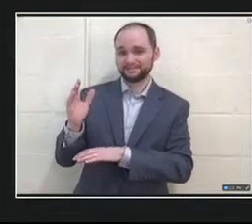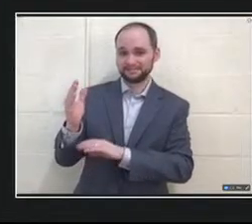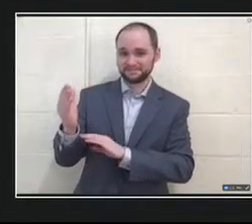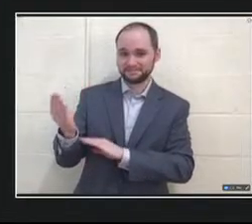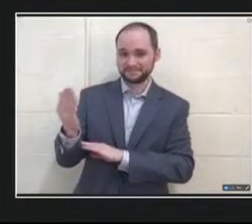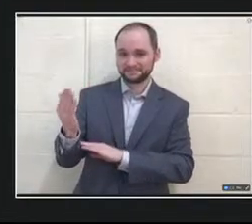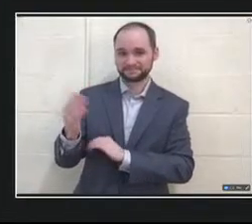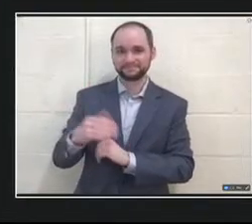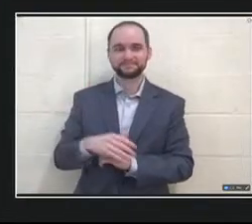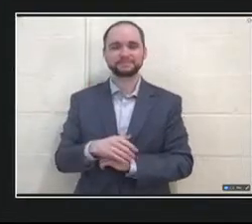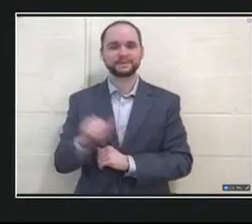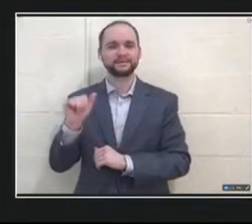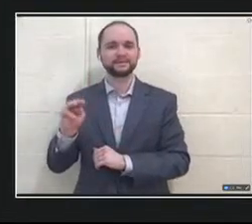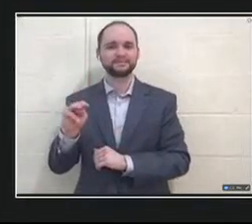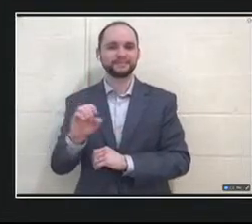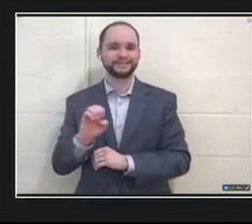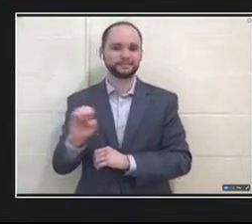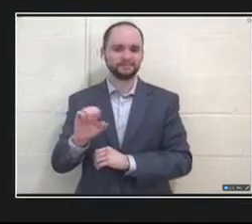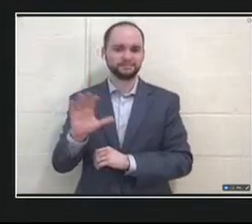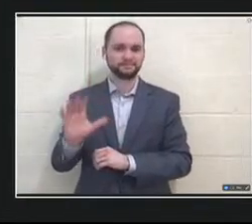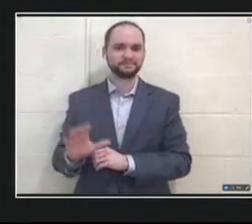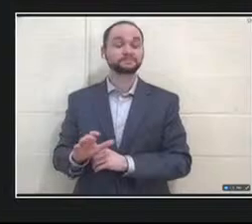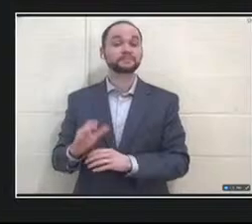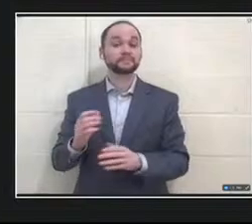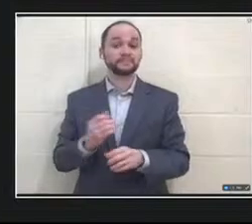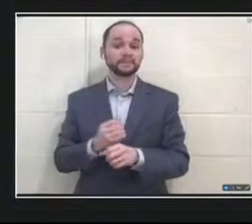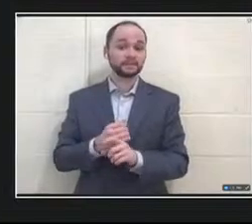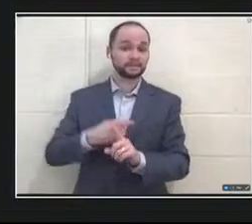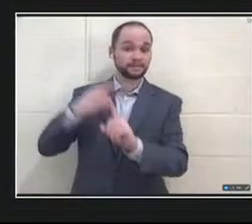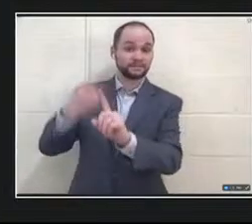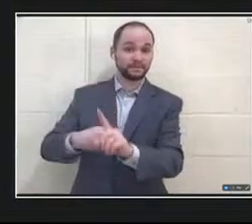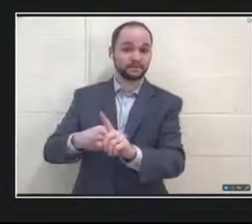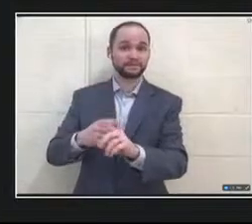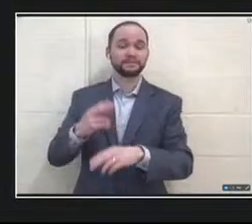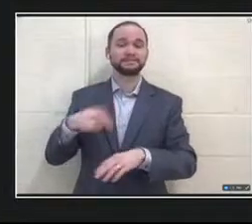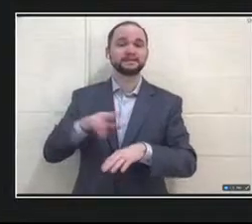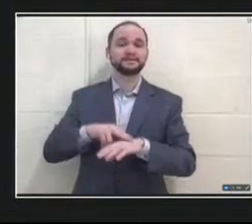next month our National Archives Comes Alive Young Learners Program is on Thursday,